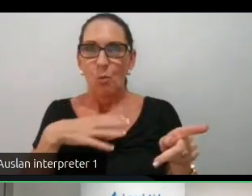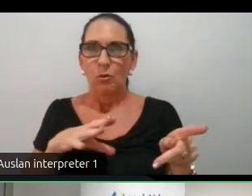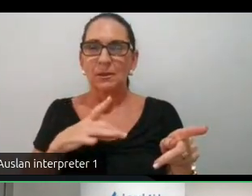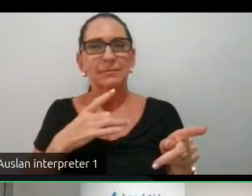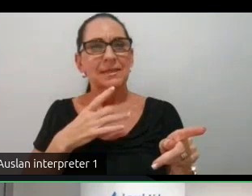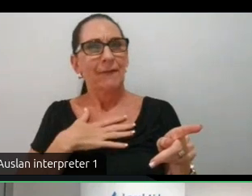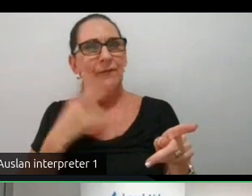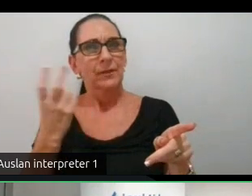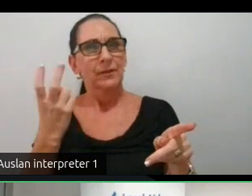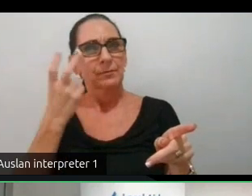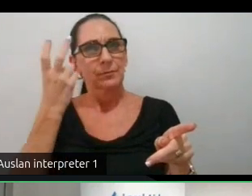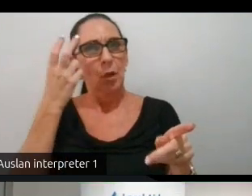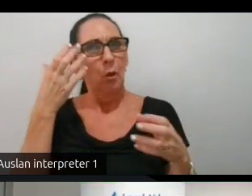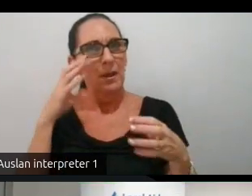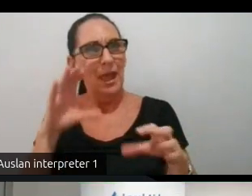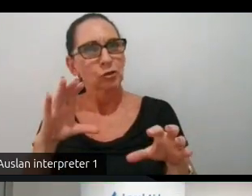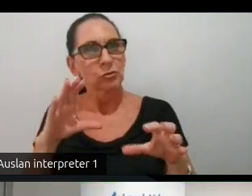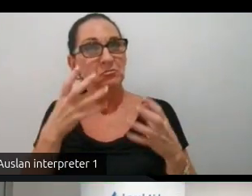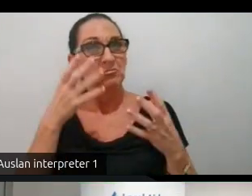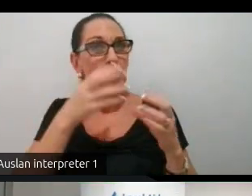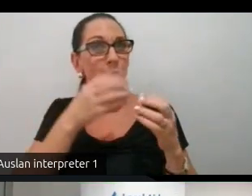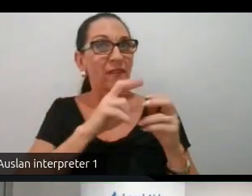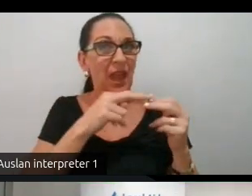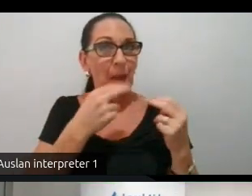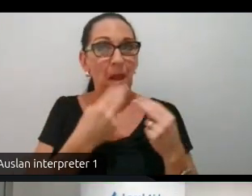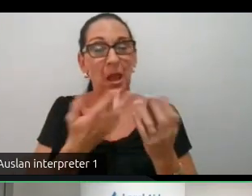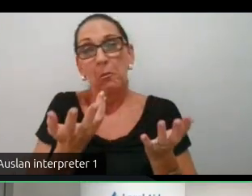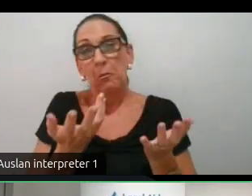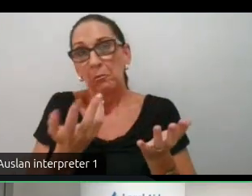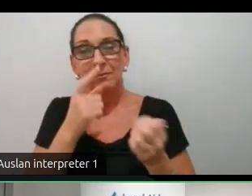wants to find their own accommodation, if you want to live with family members, absolutely,